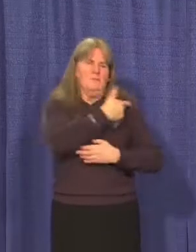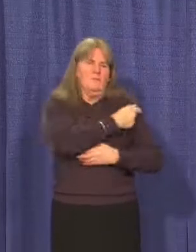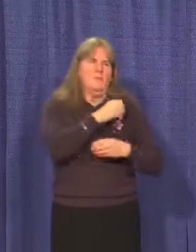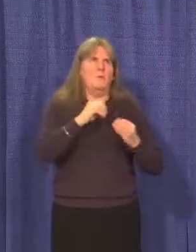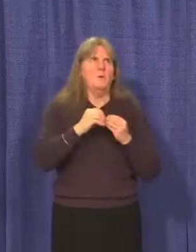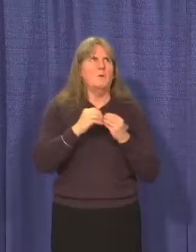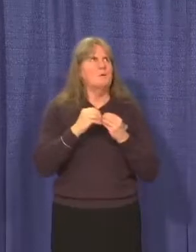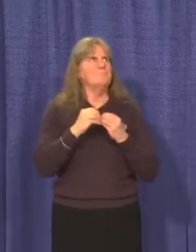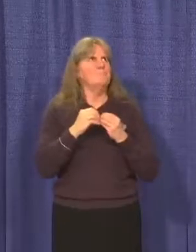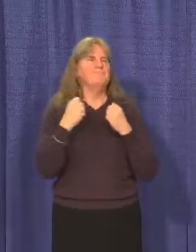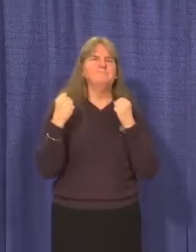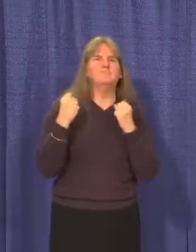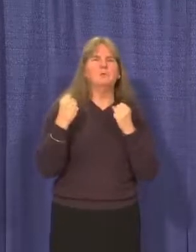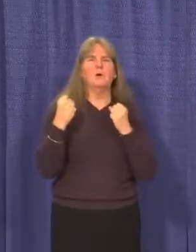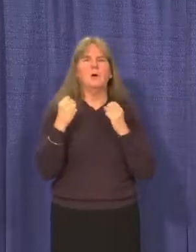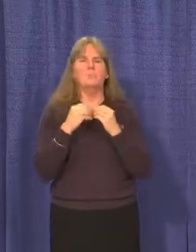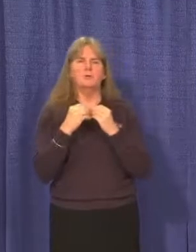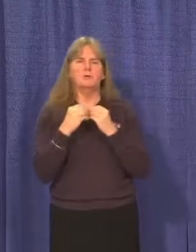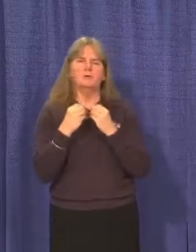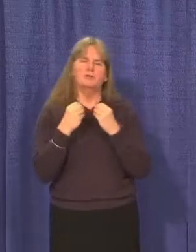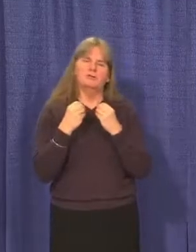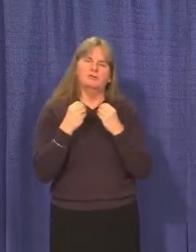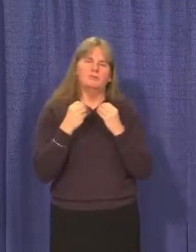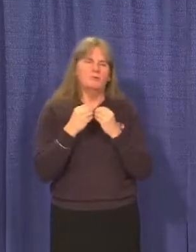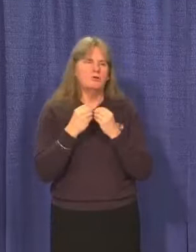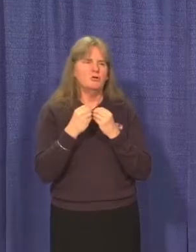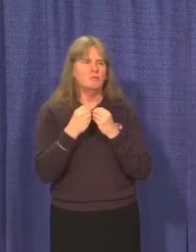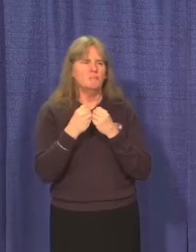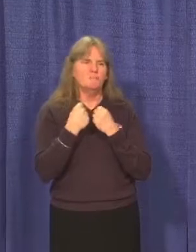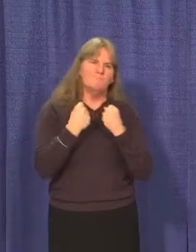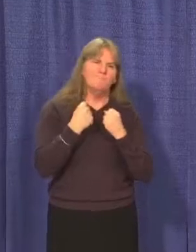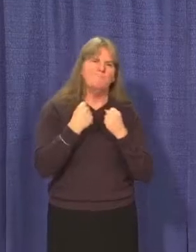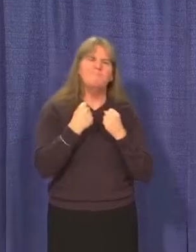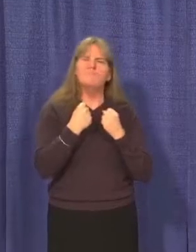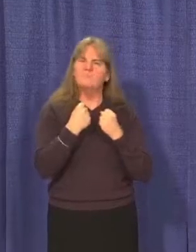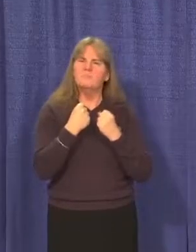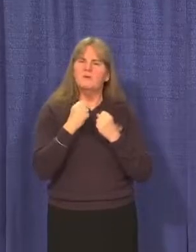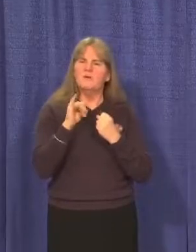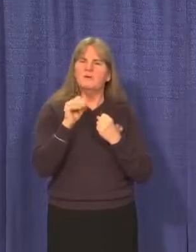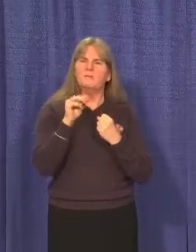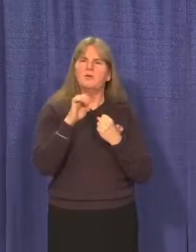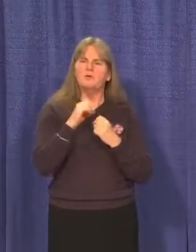gives thought booster to the first dose, so it kind of solidifies the immune response